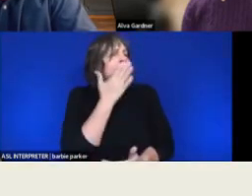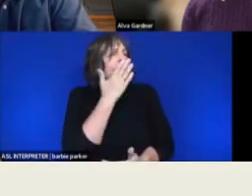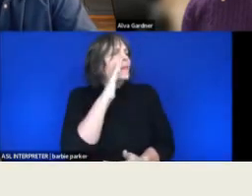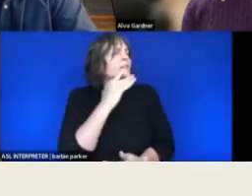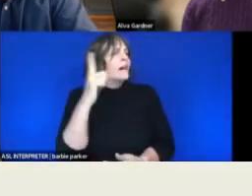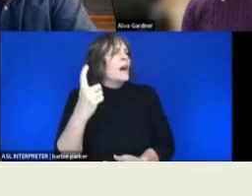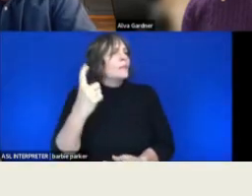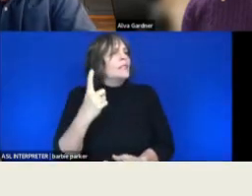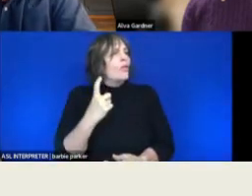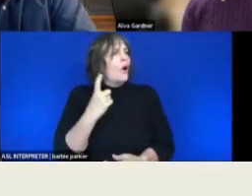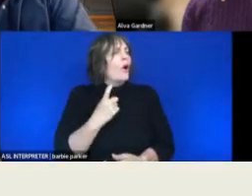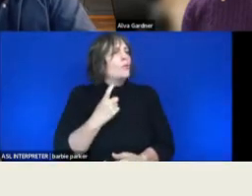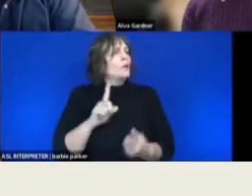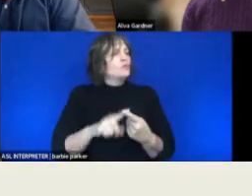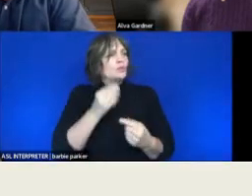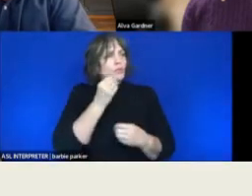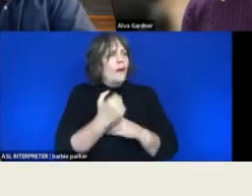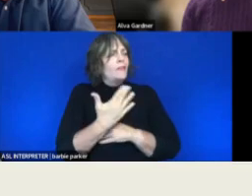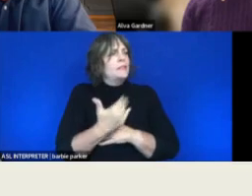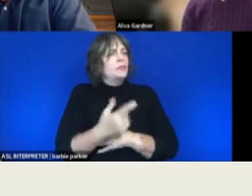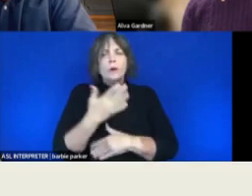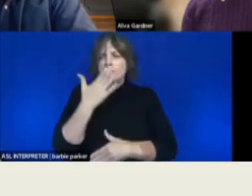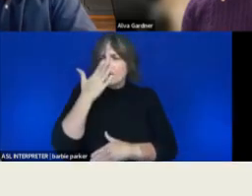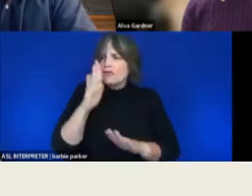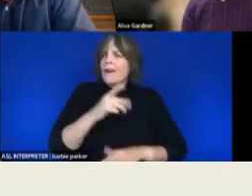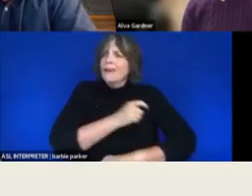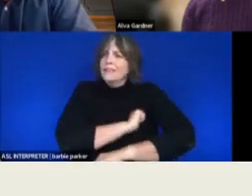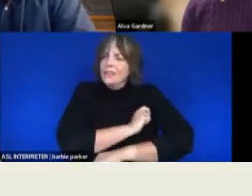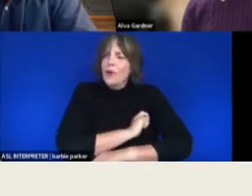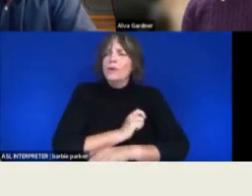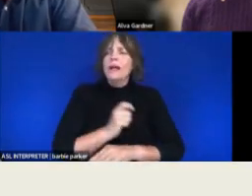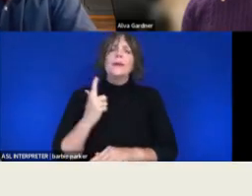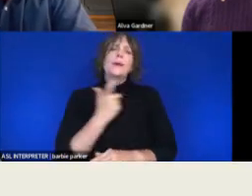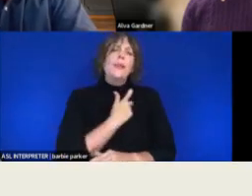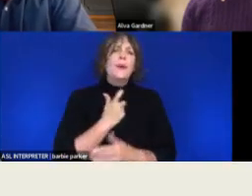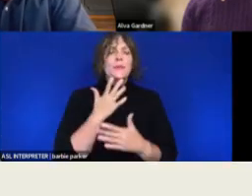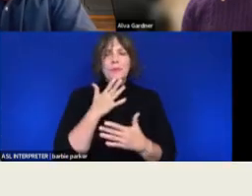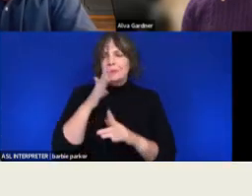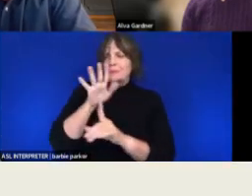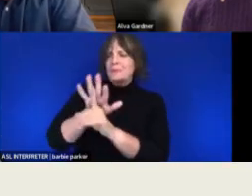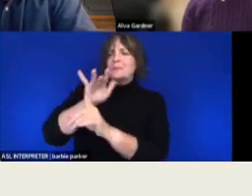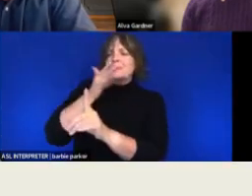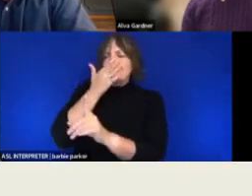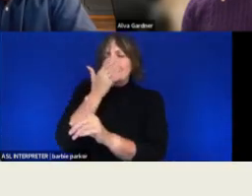morning, and he smelled great. He had deodorant on. He had cologne on, and as she was talking to him, she discovered